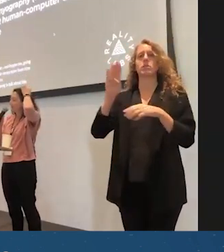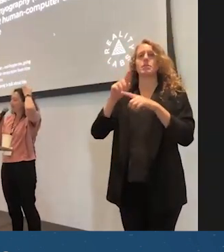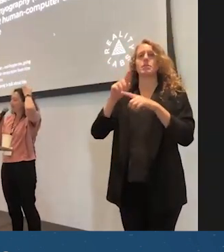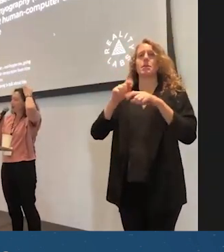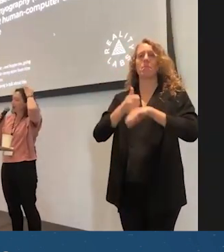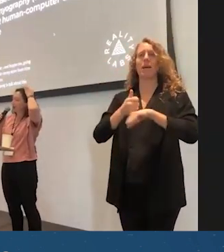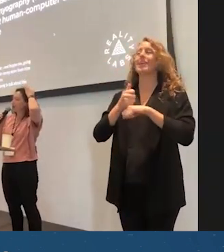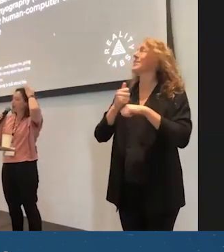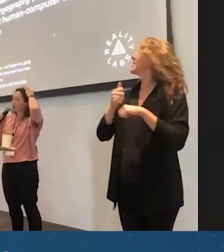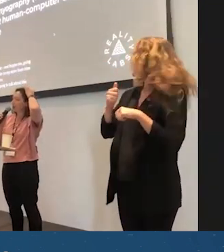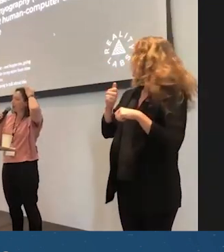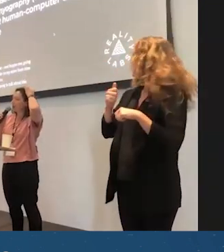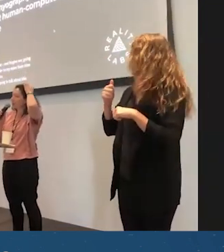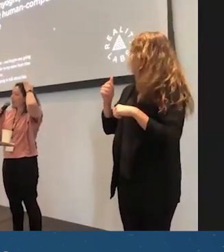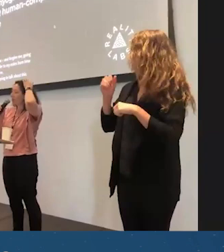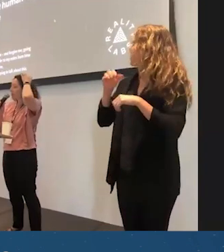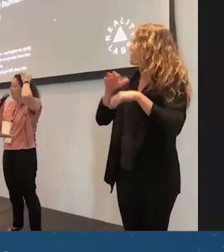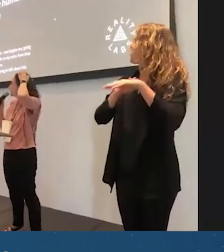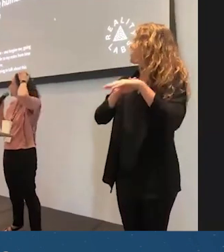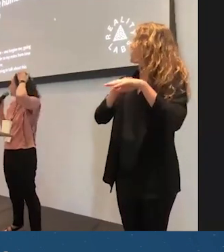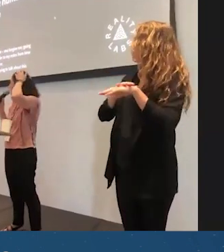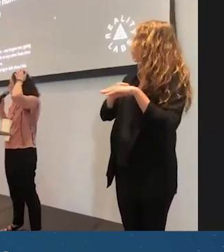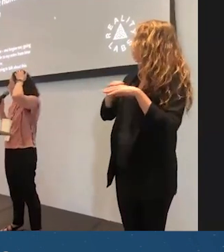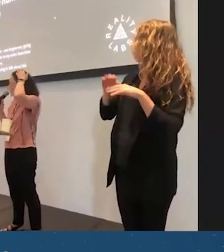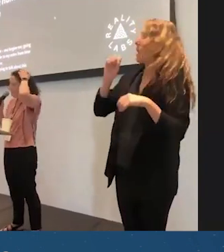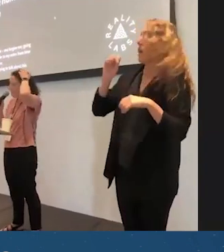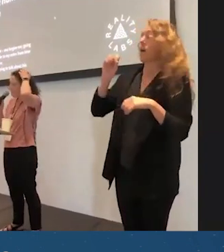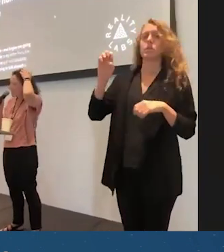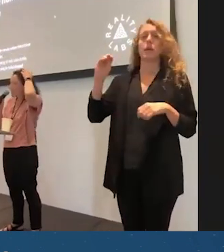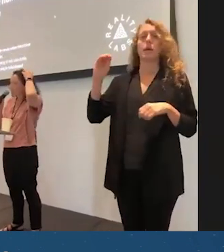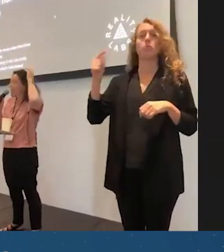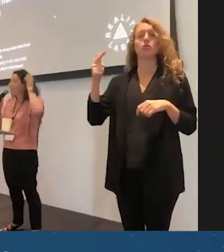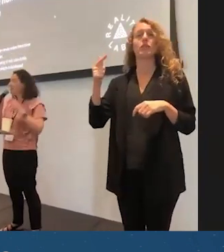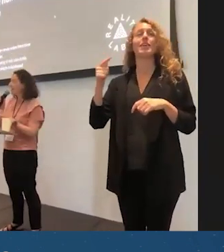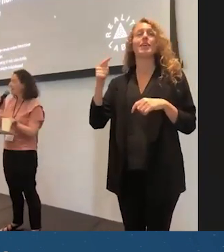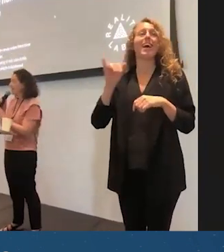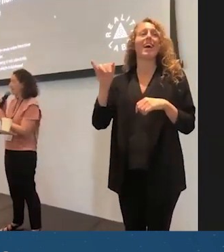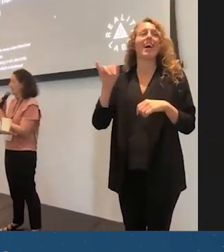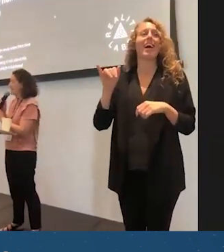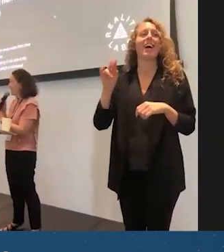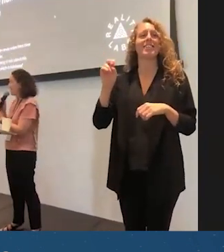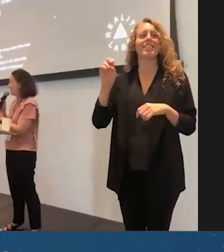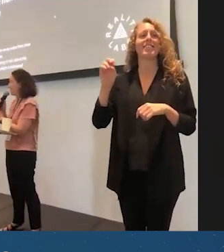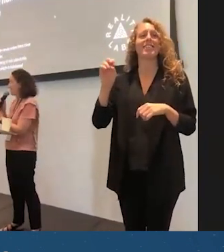XR for human computer interface controller in the context of accessibility.